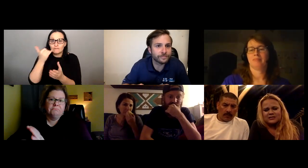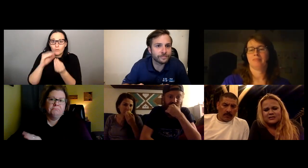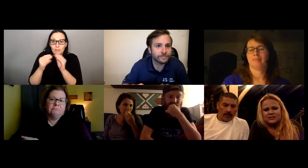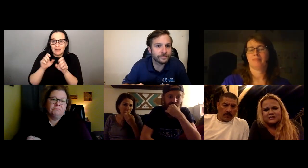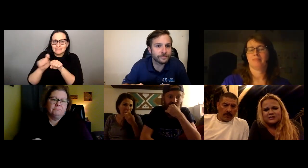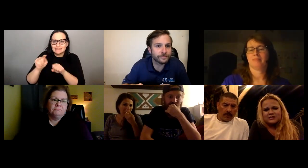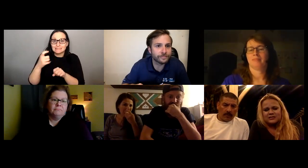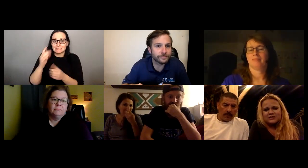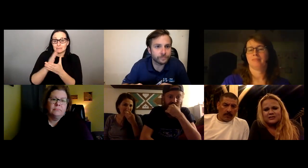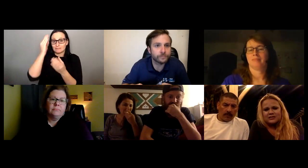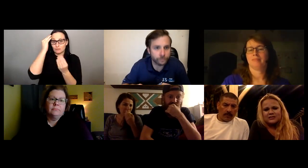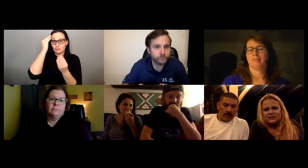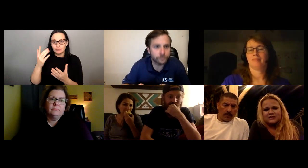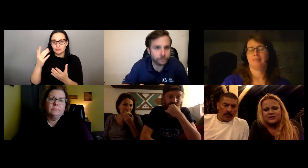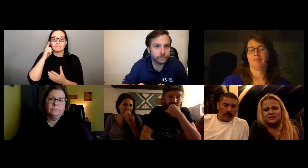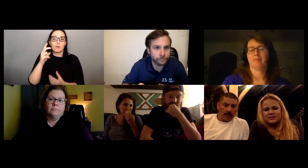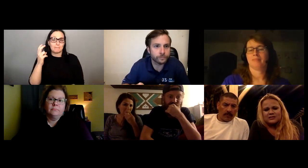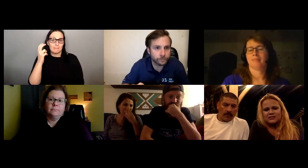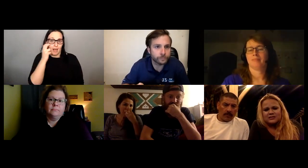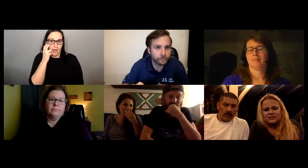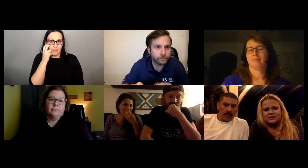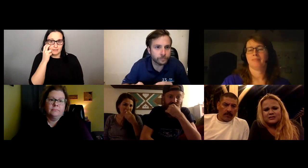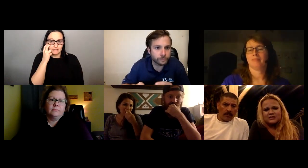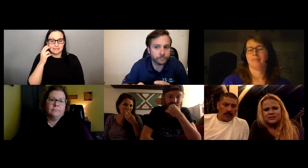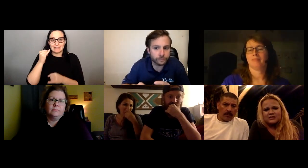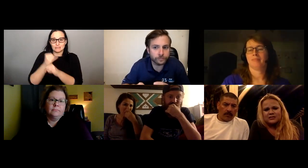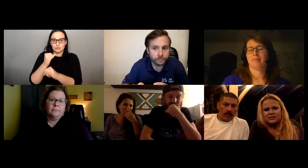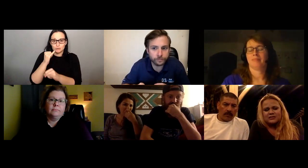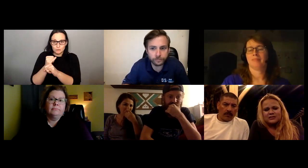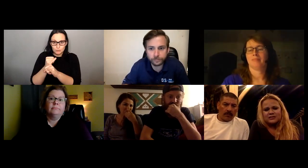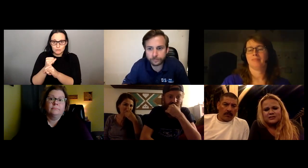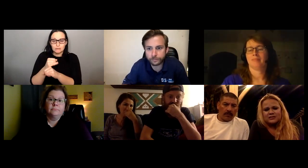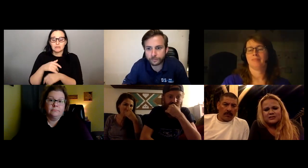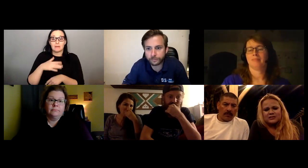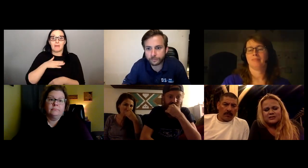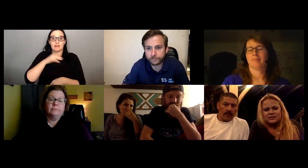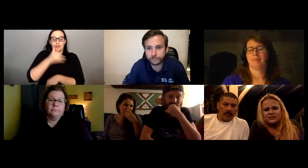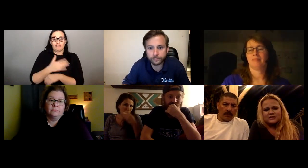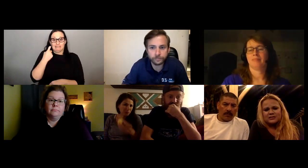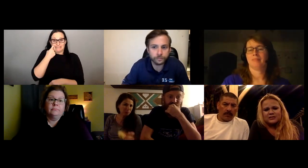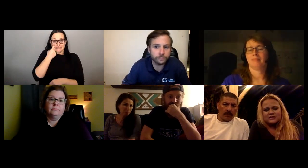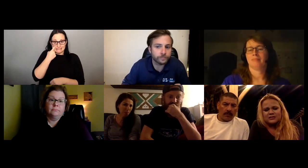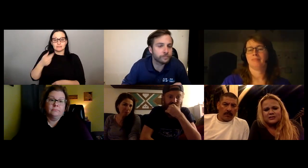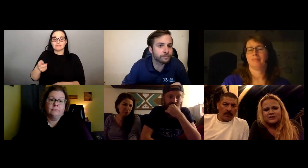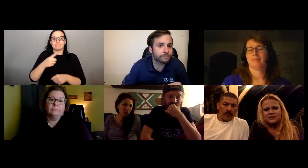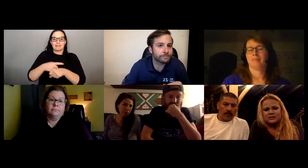information for the blind institution